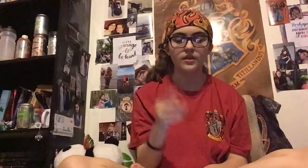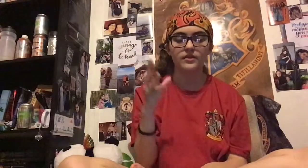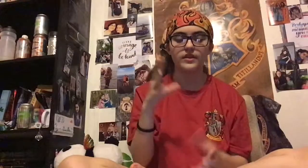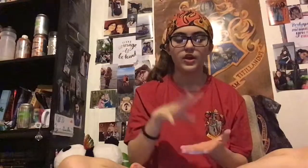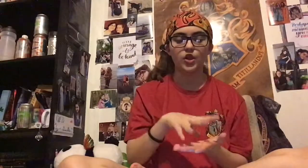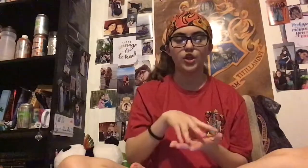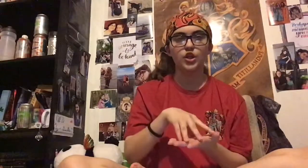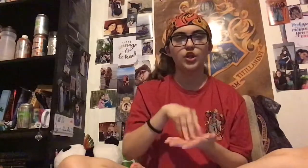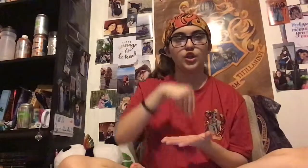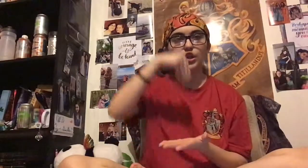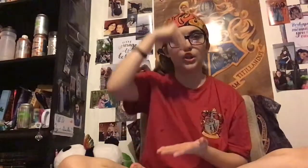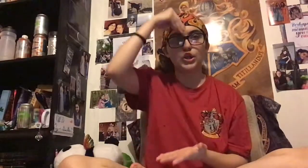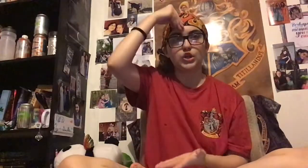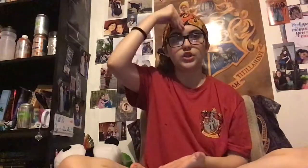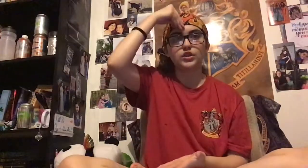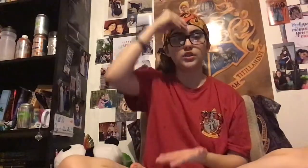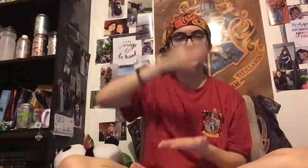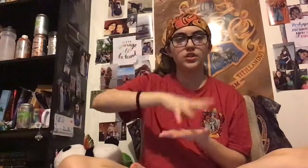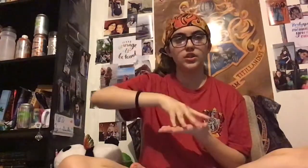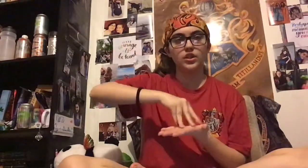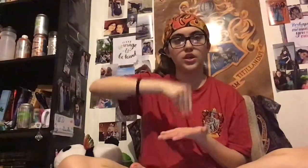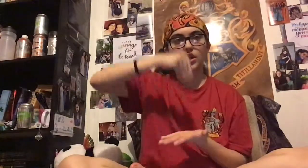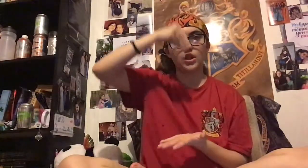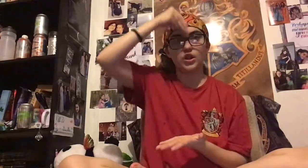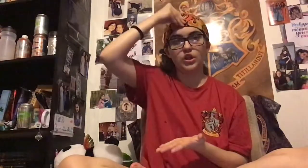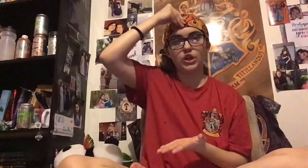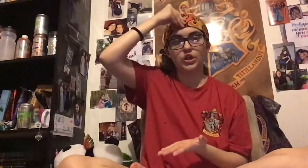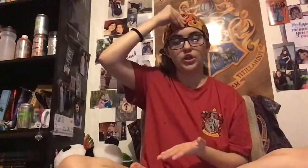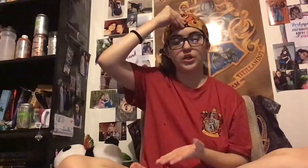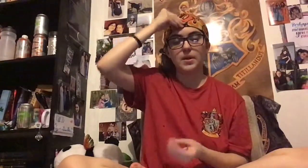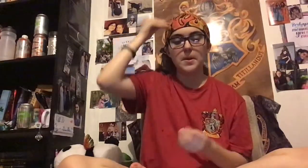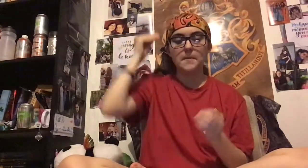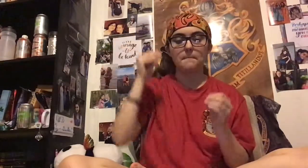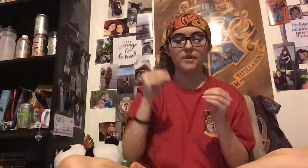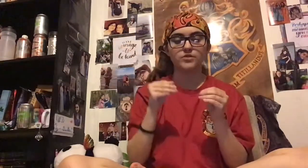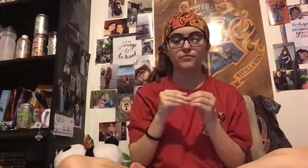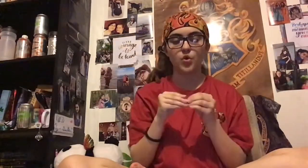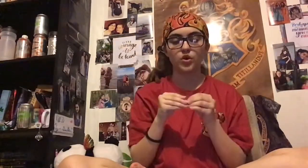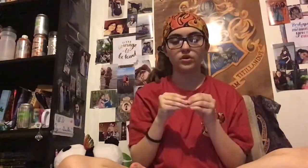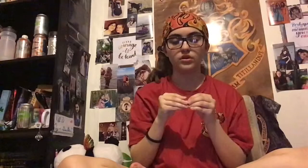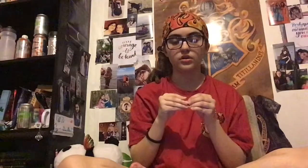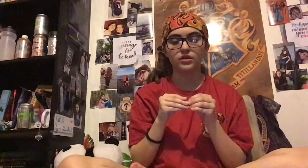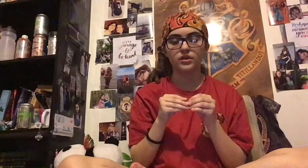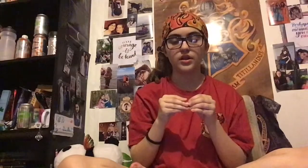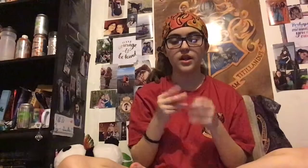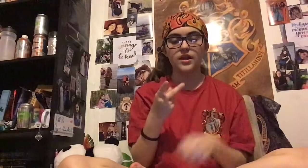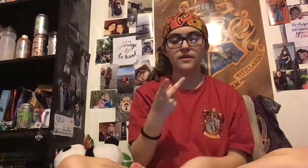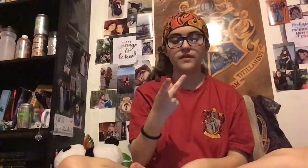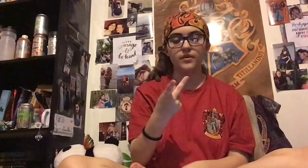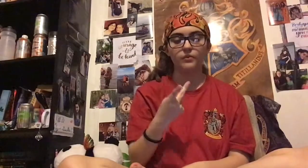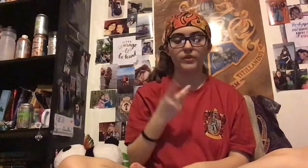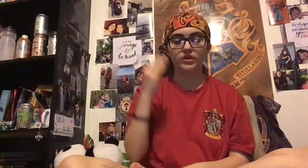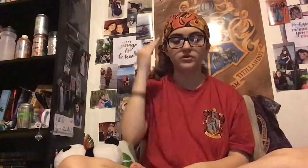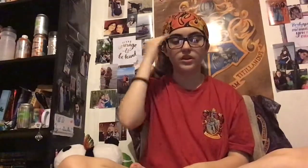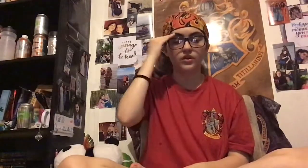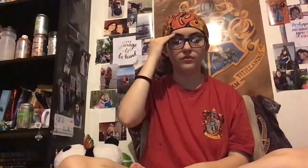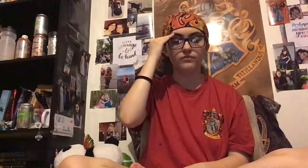They'll learn Learn much more than we'll know. I